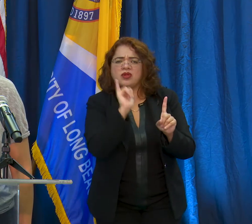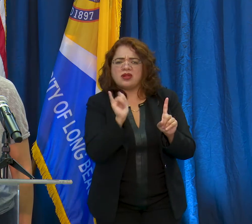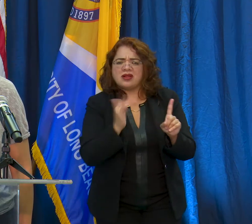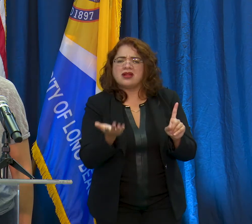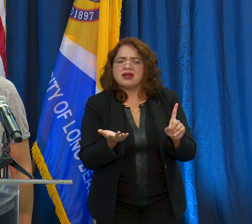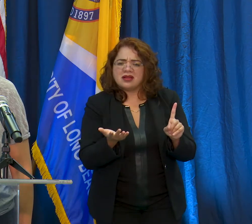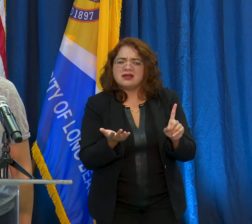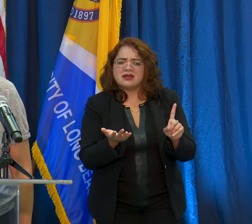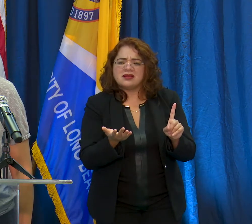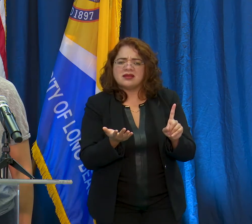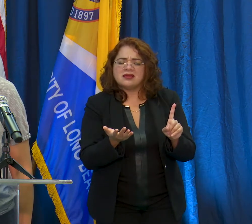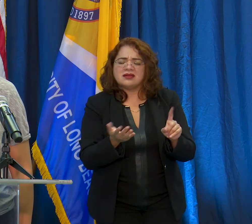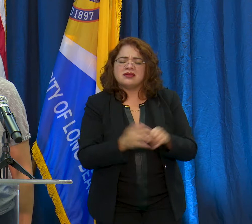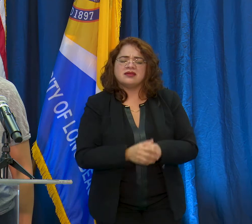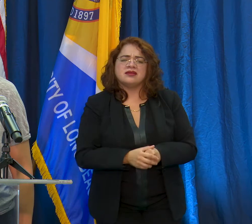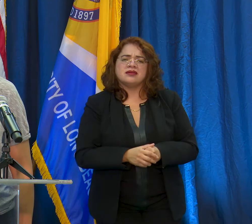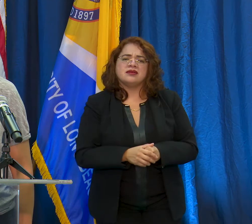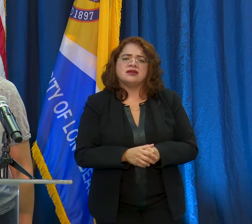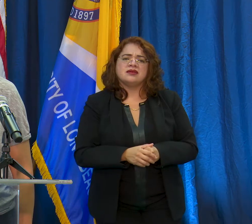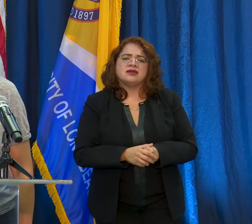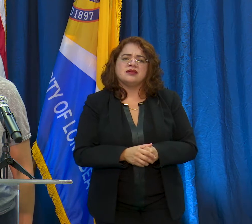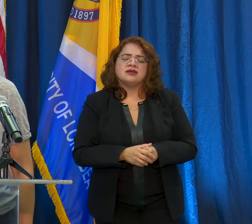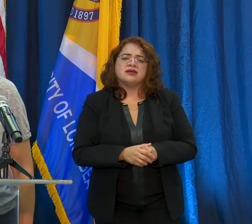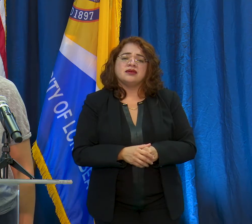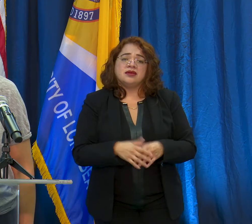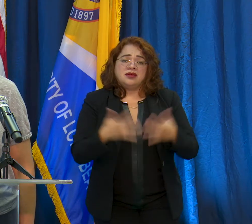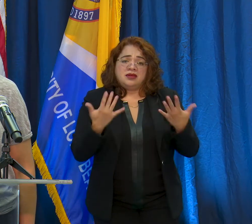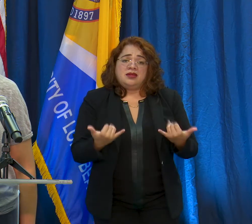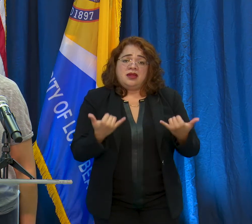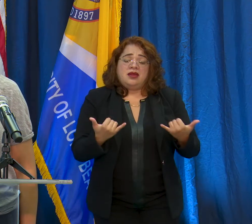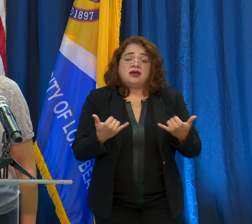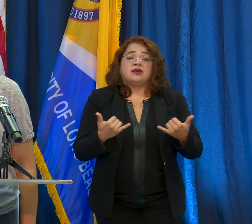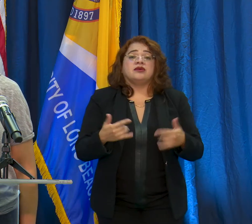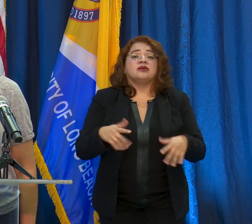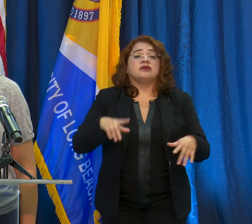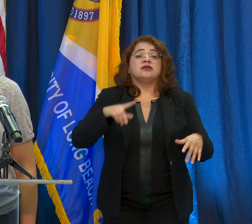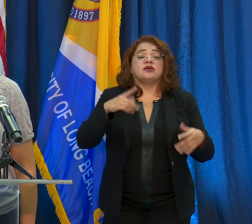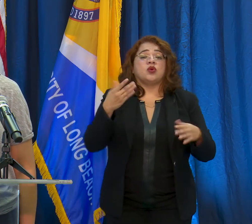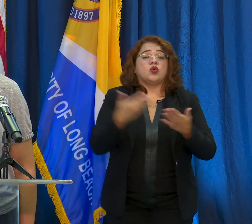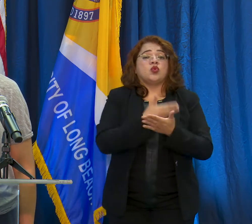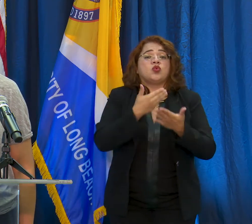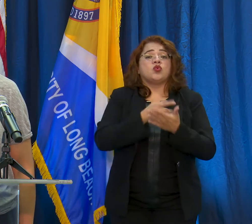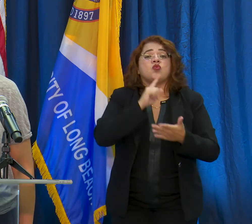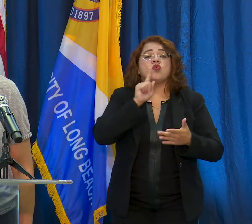Now I'd like to turn to our updated isolation and quarantine order.